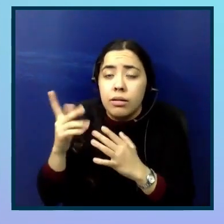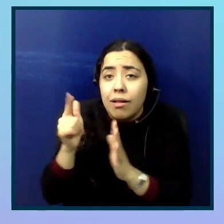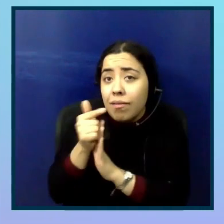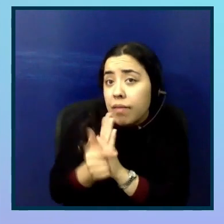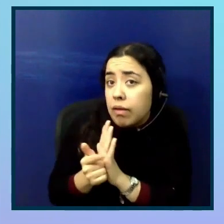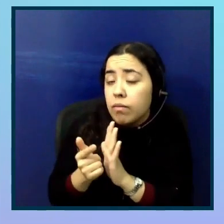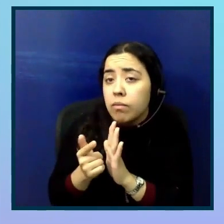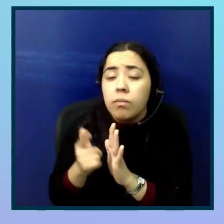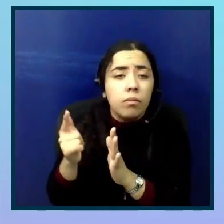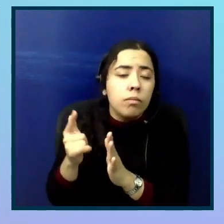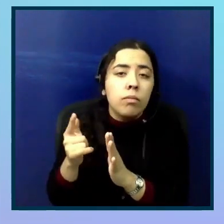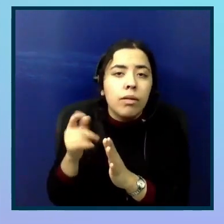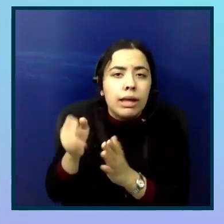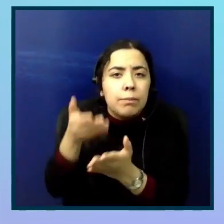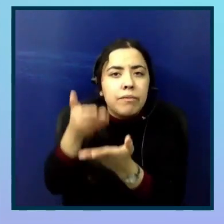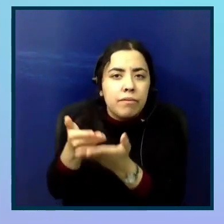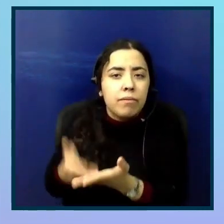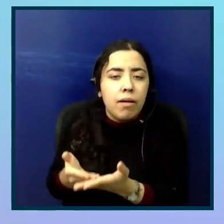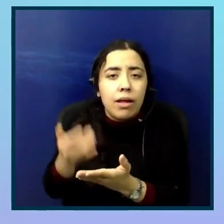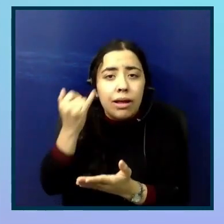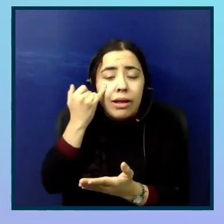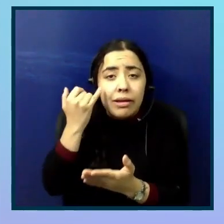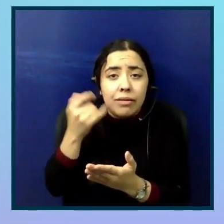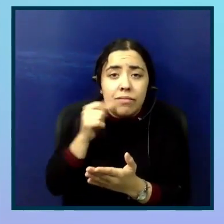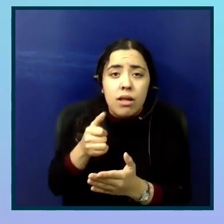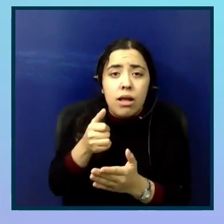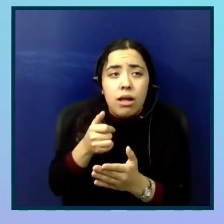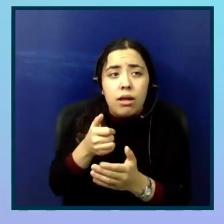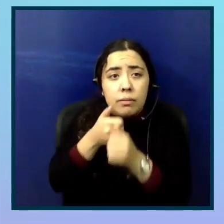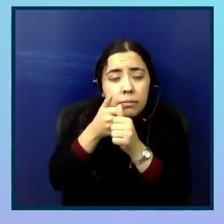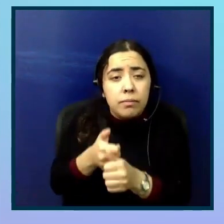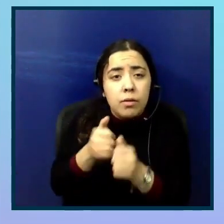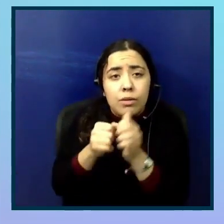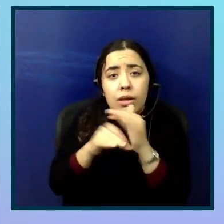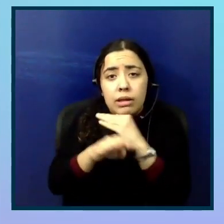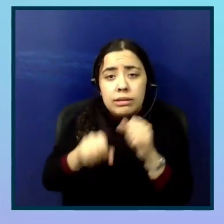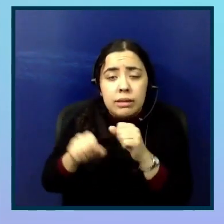for you not being compliant and there's sales implications. Like we've seen big customers,